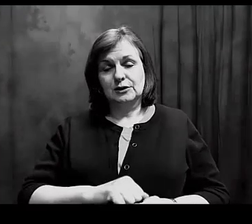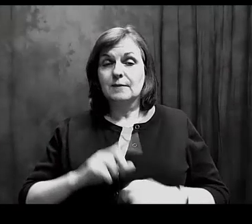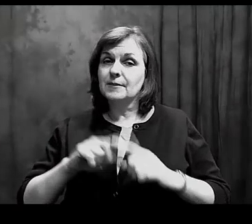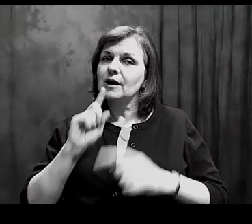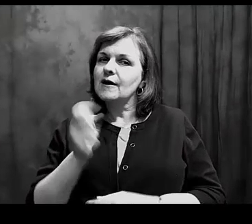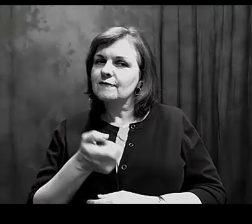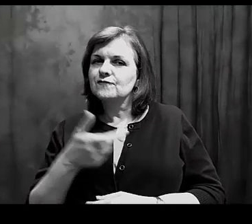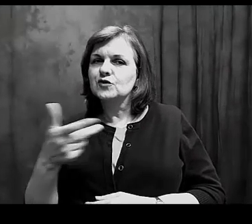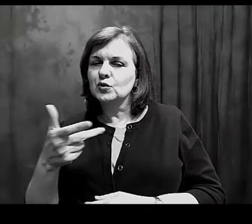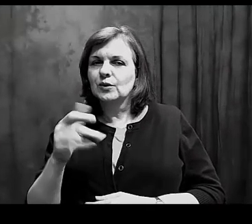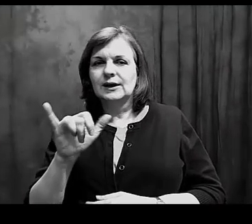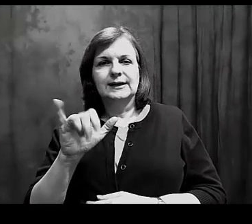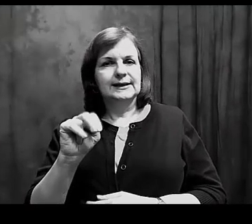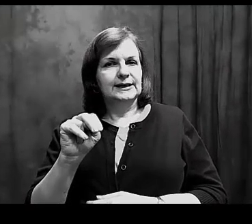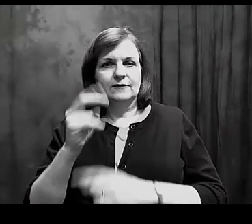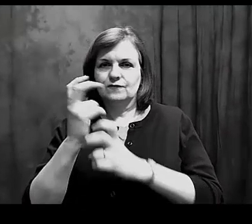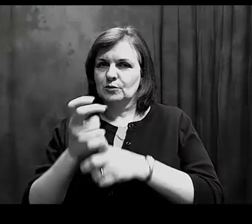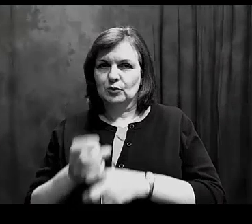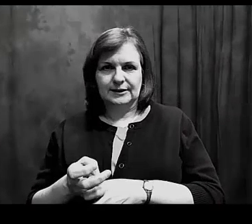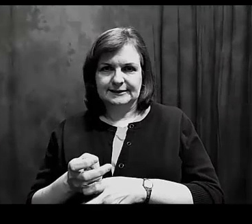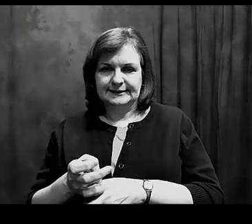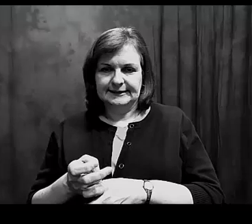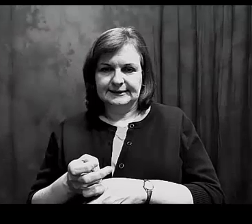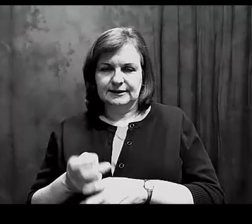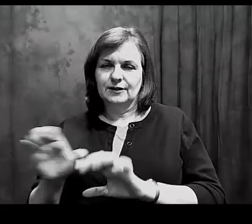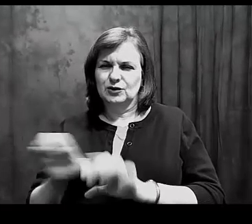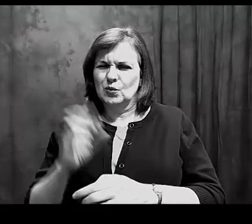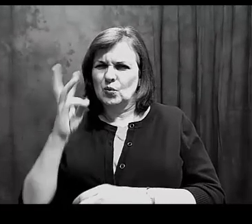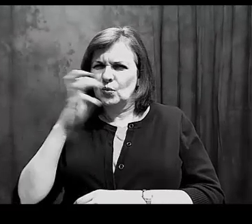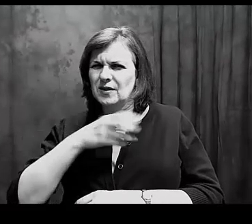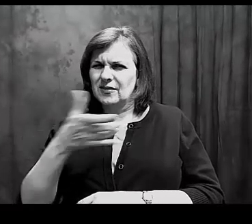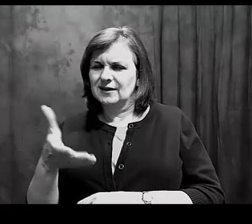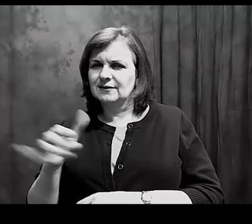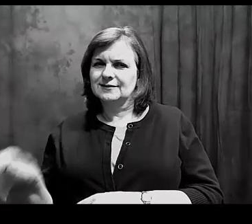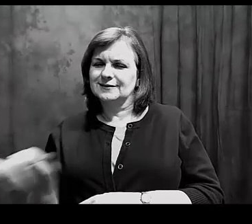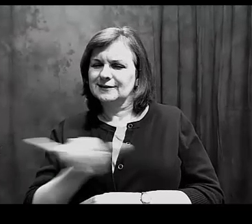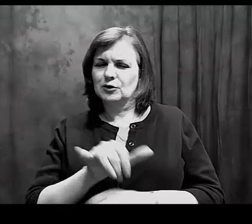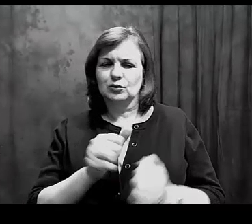look at most of them is having some sort of internal digestion but we will look at a few